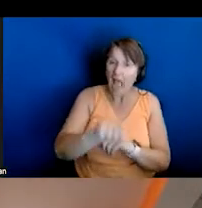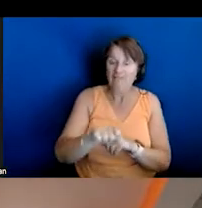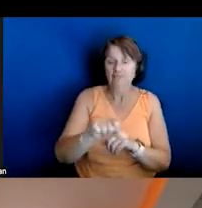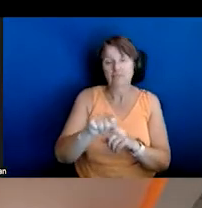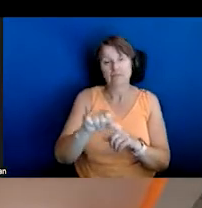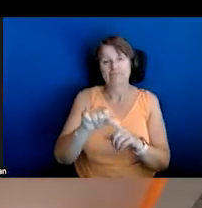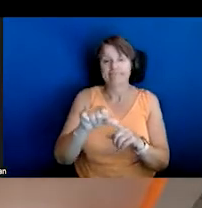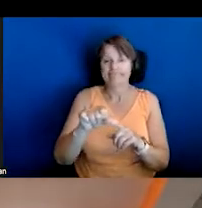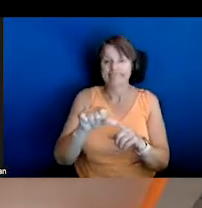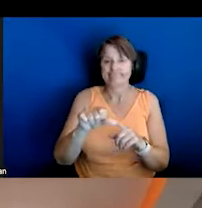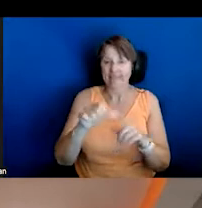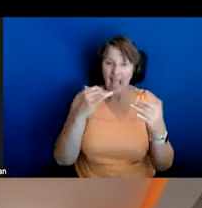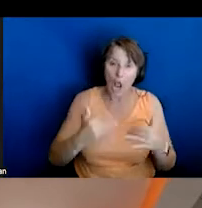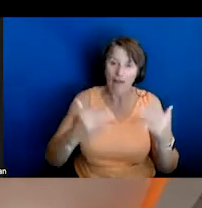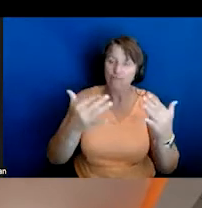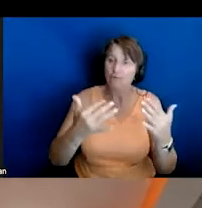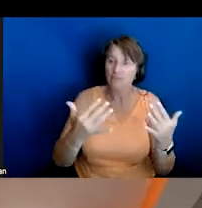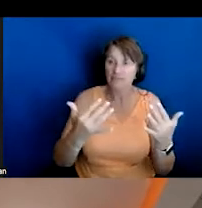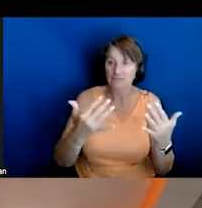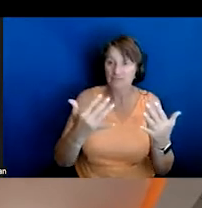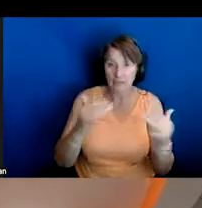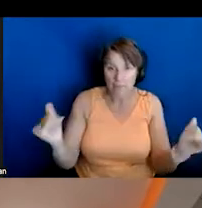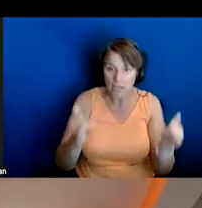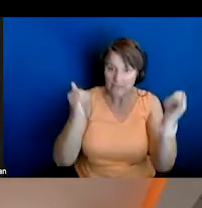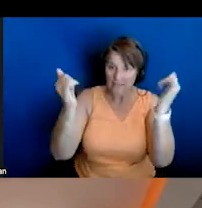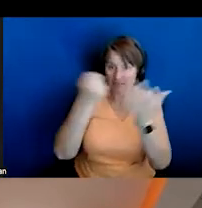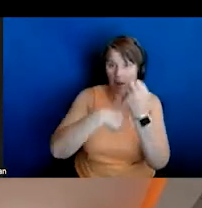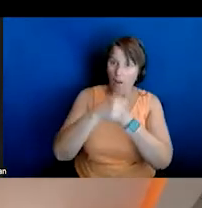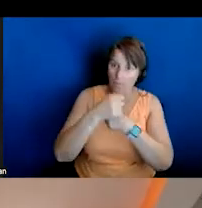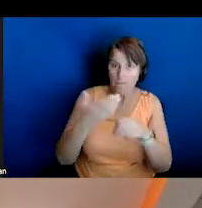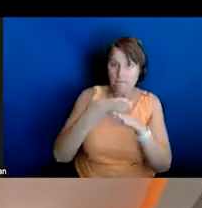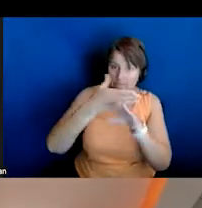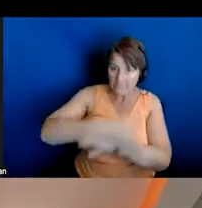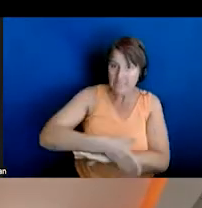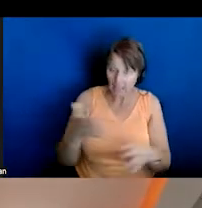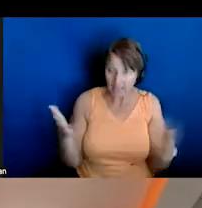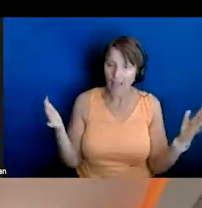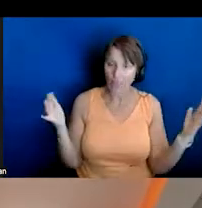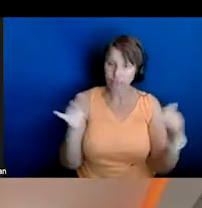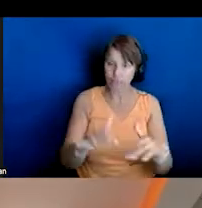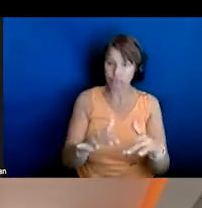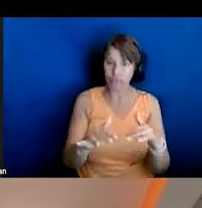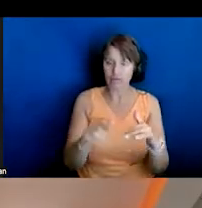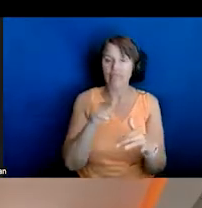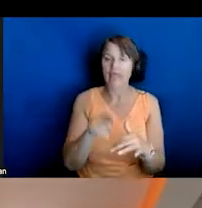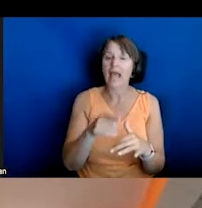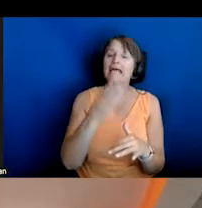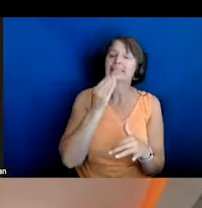vote people came, it became quite a busy hub. So, this temporary site was at the waterfront